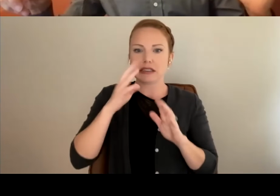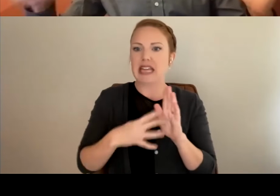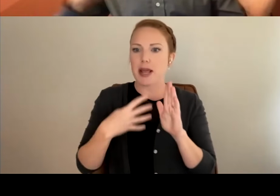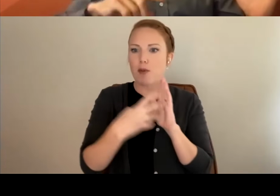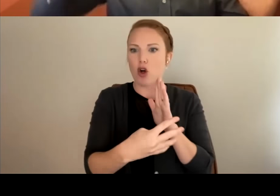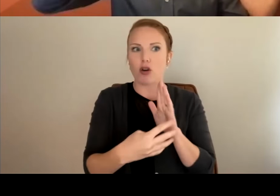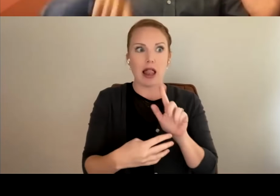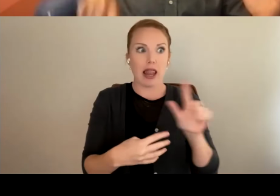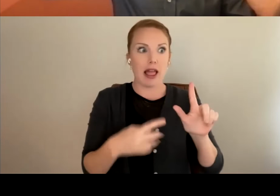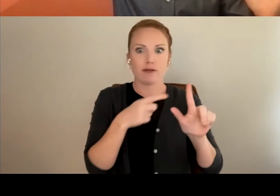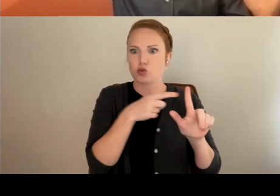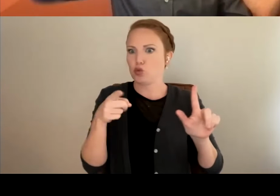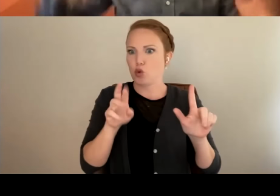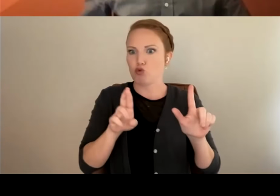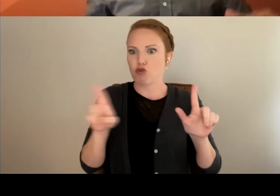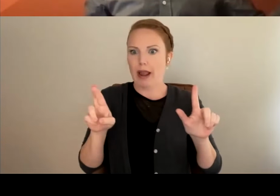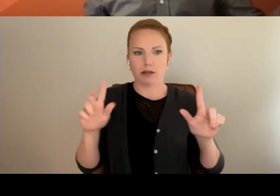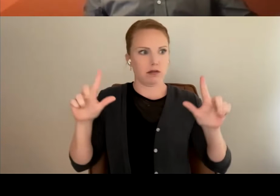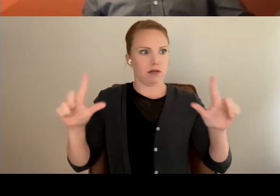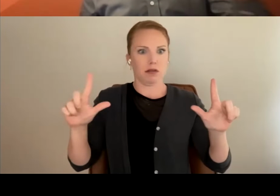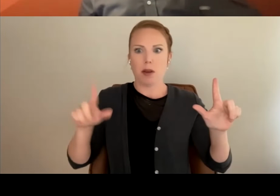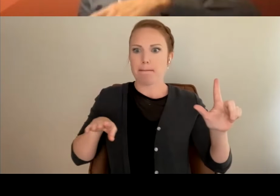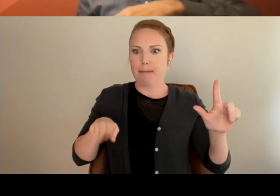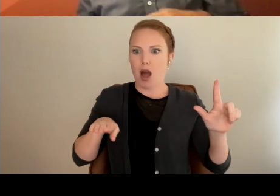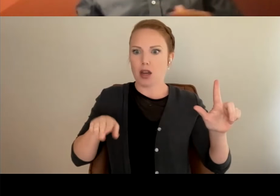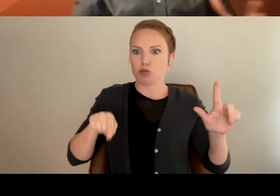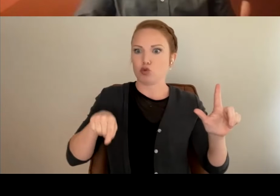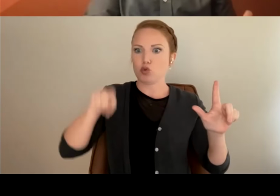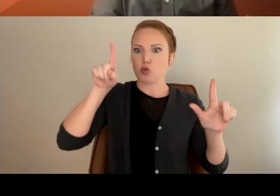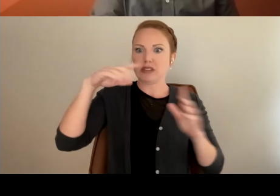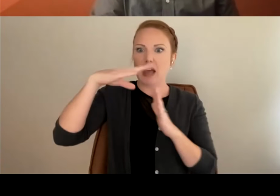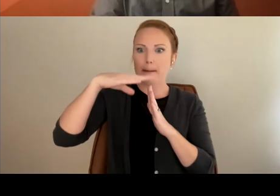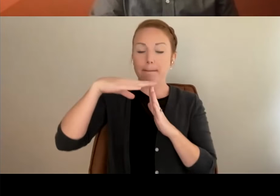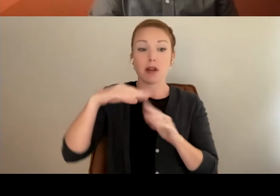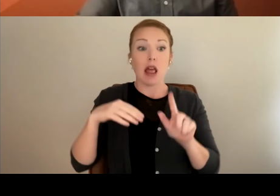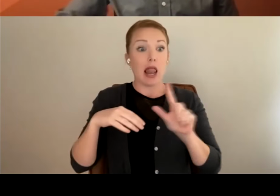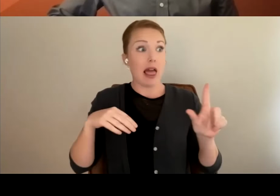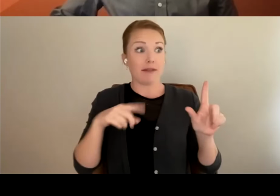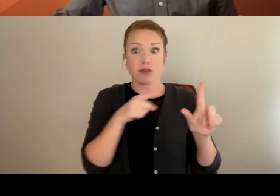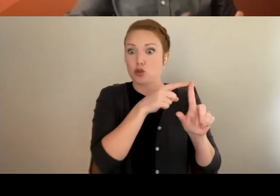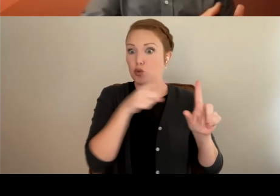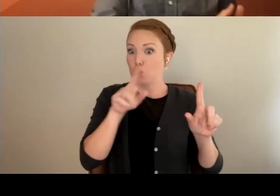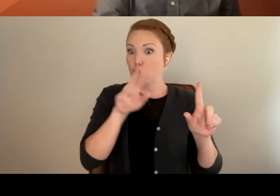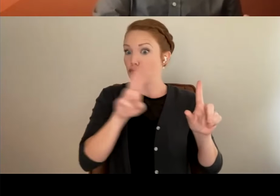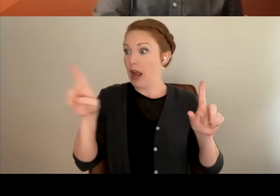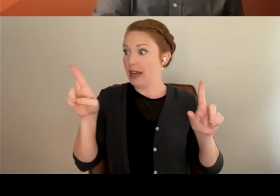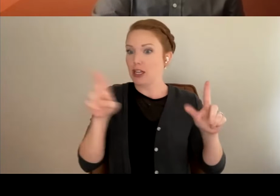to right, bottom to top. From left to right it's representing progress of going from raw